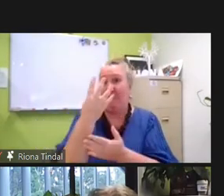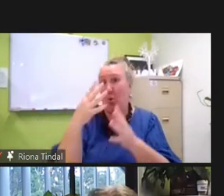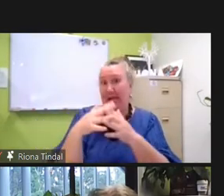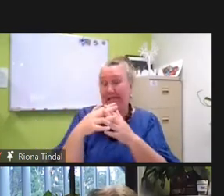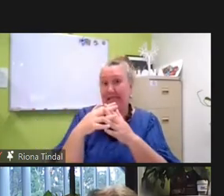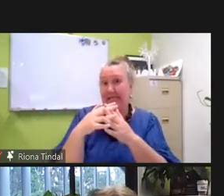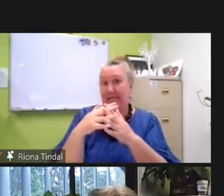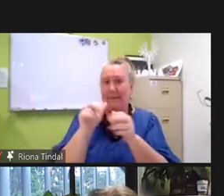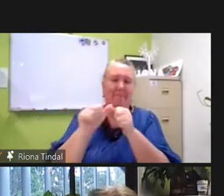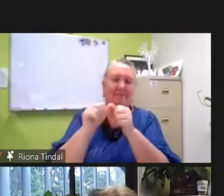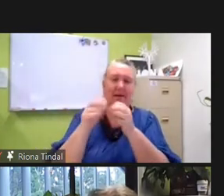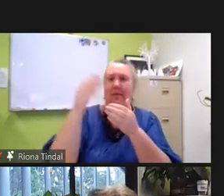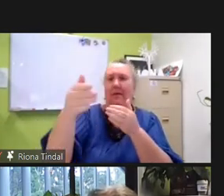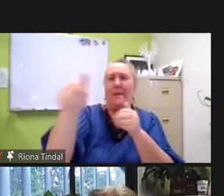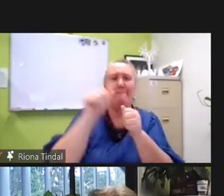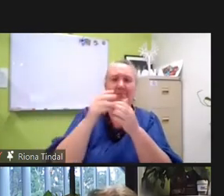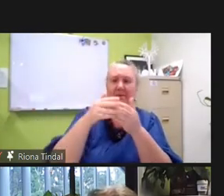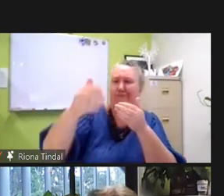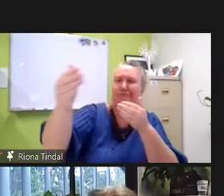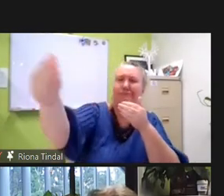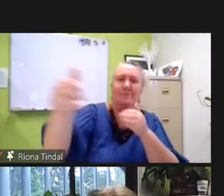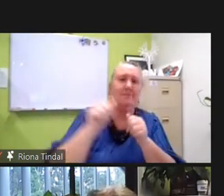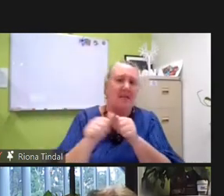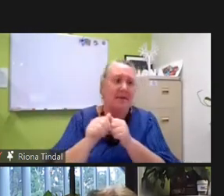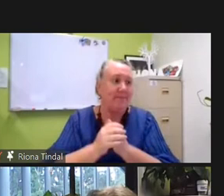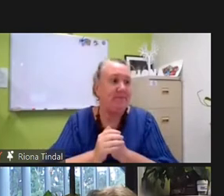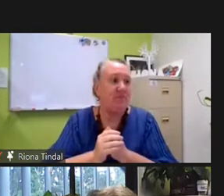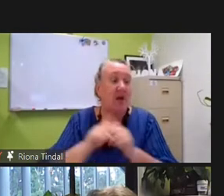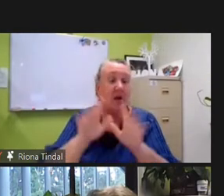please do prepare in advance. Minimum of three weeks is best, but the longer lead time you have